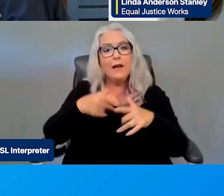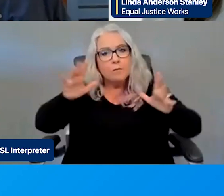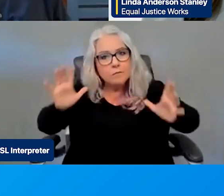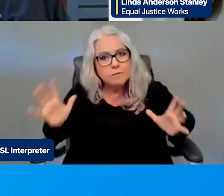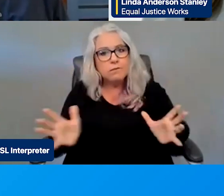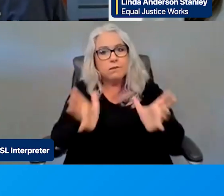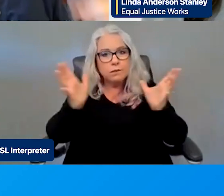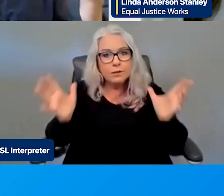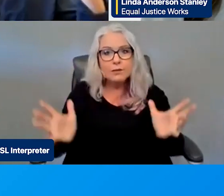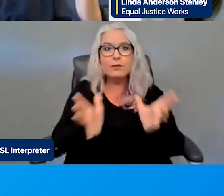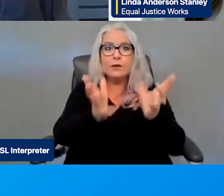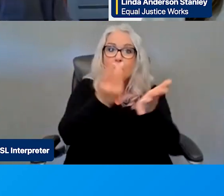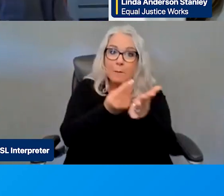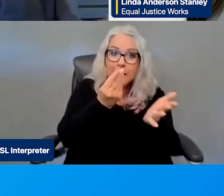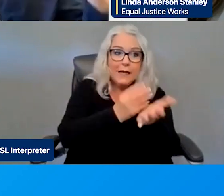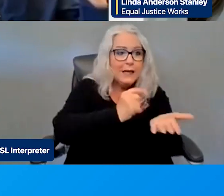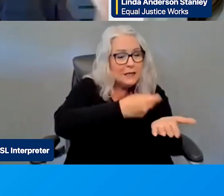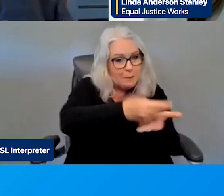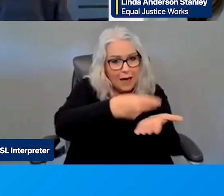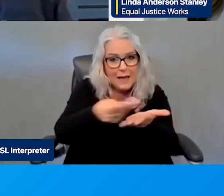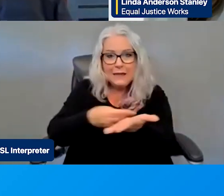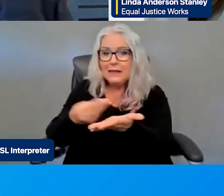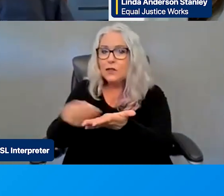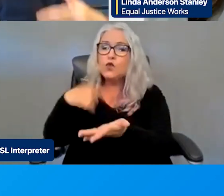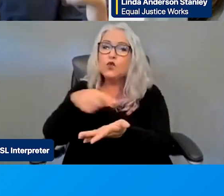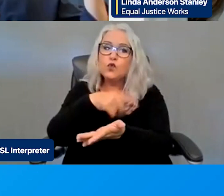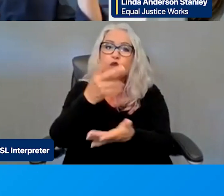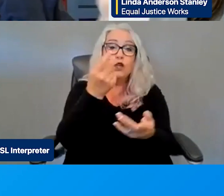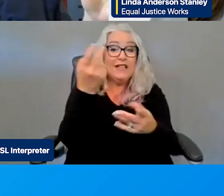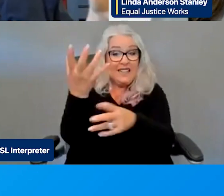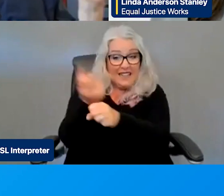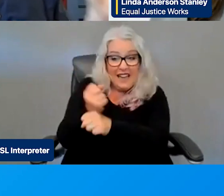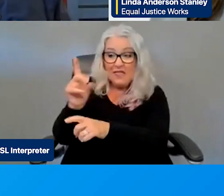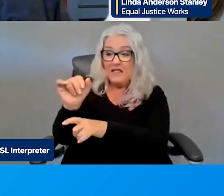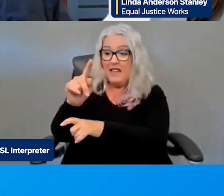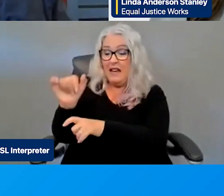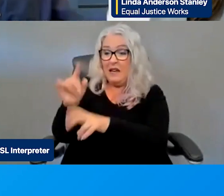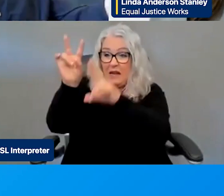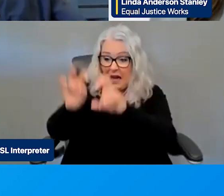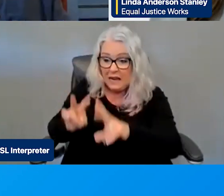to be made to get the data, to analyze the data, to sit down and process and what my